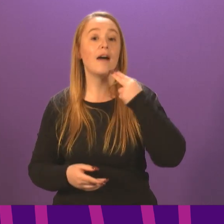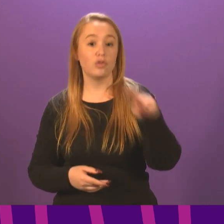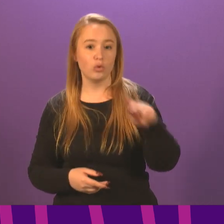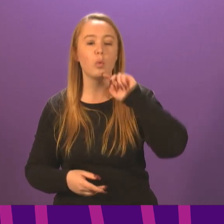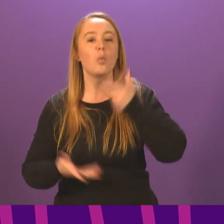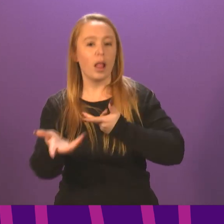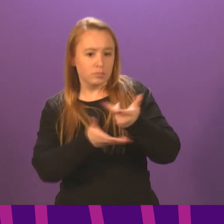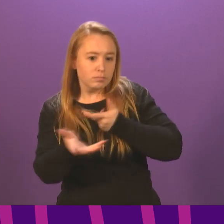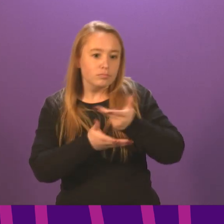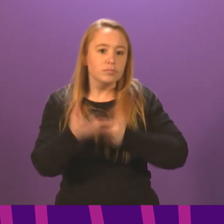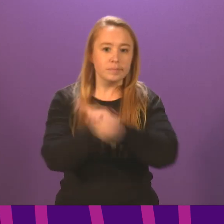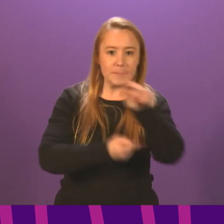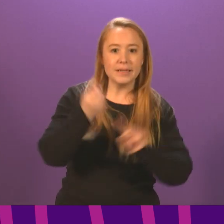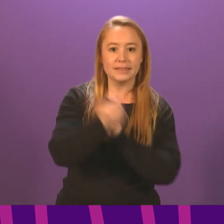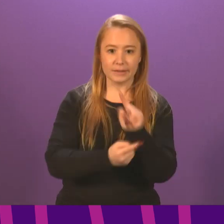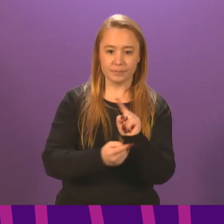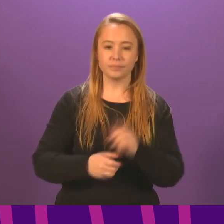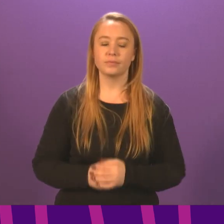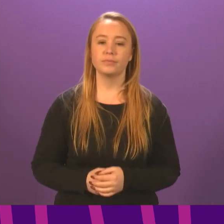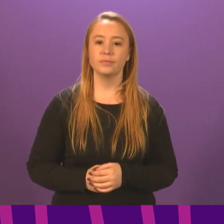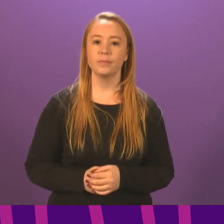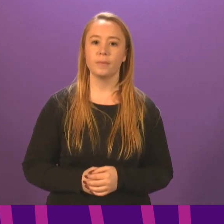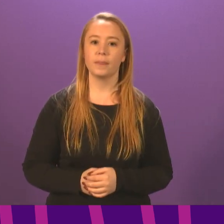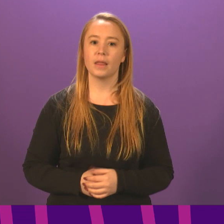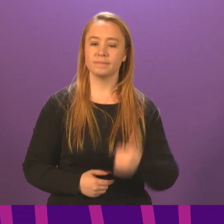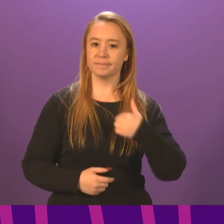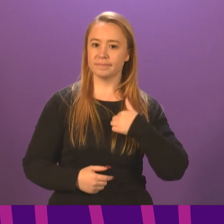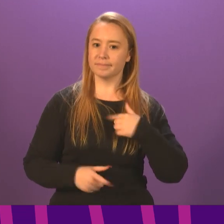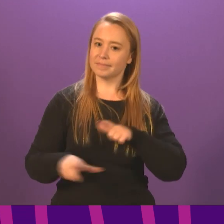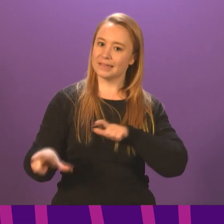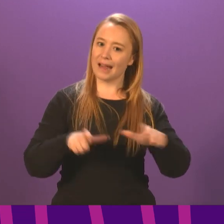I am not going into the call with a fixed view, because it is important that we have